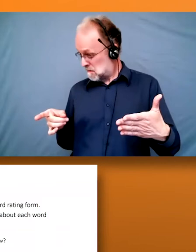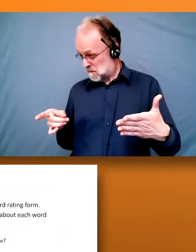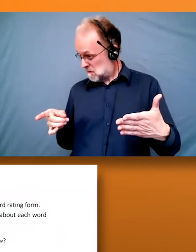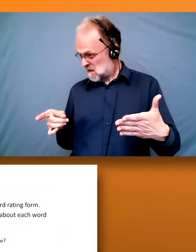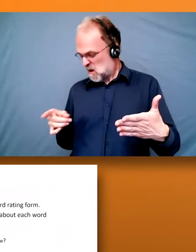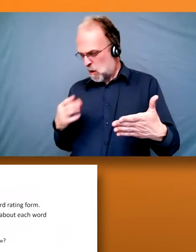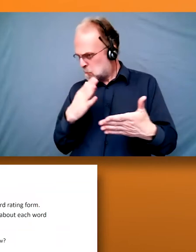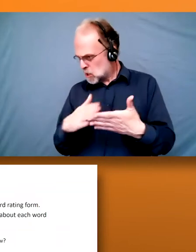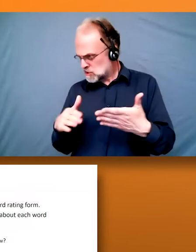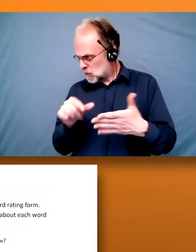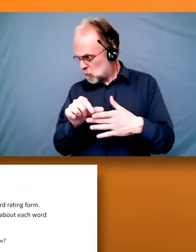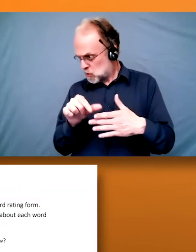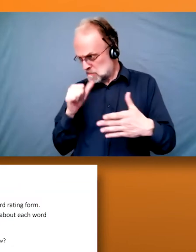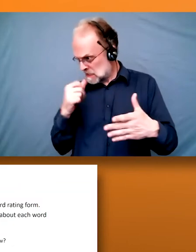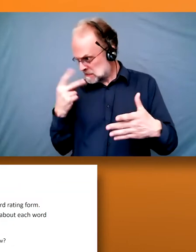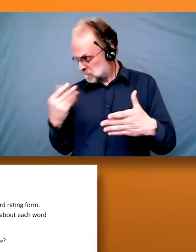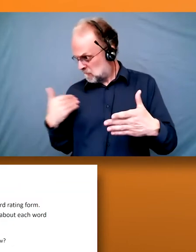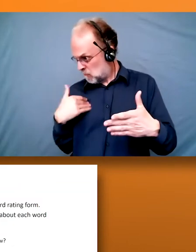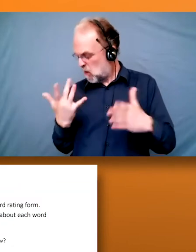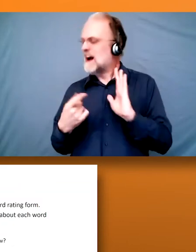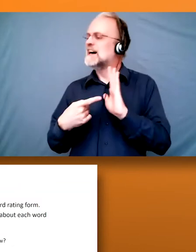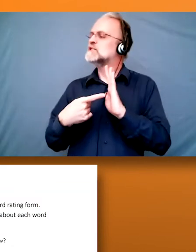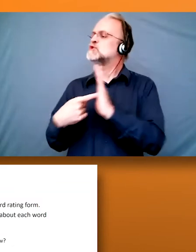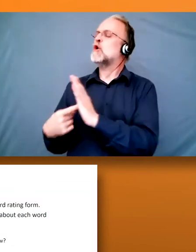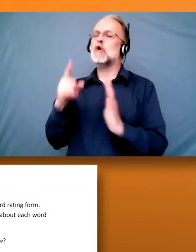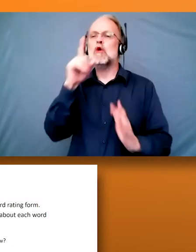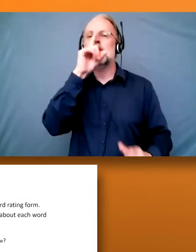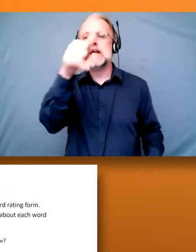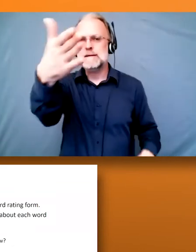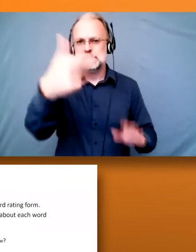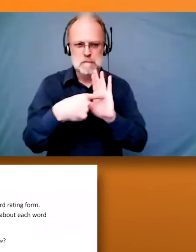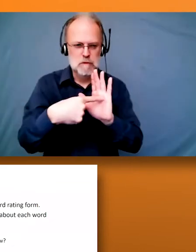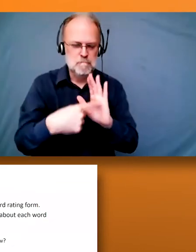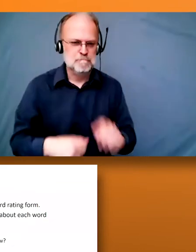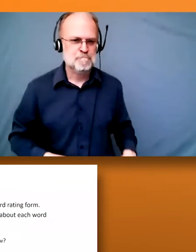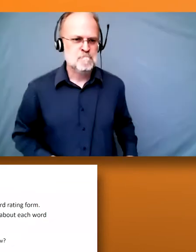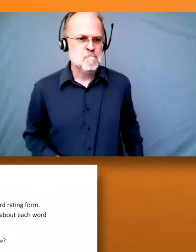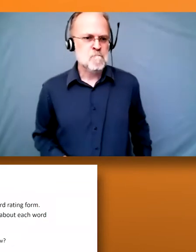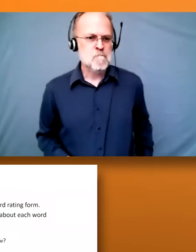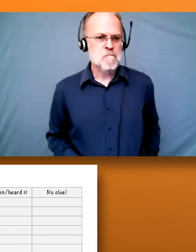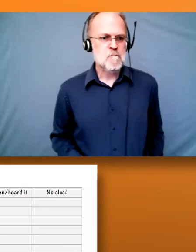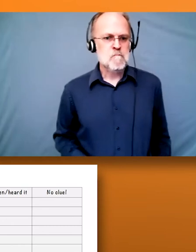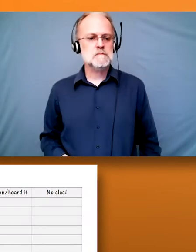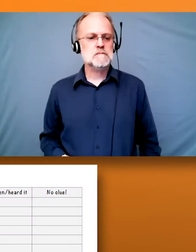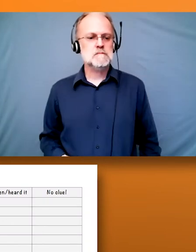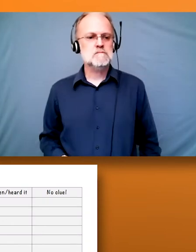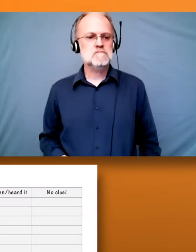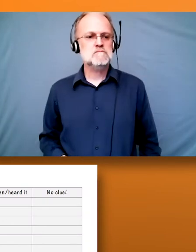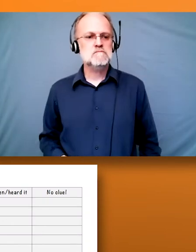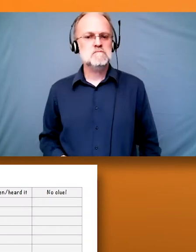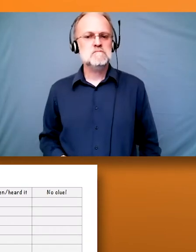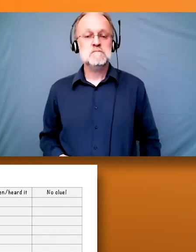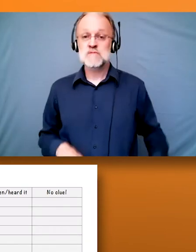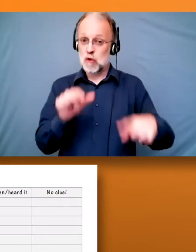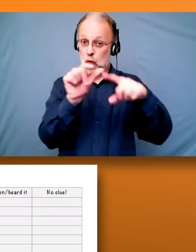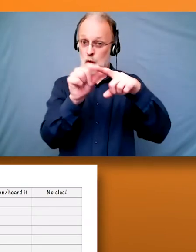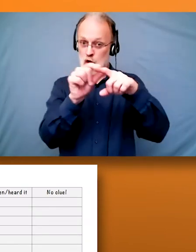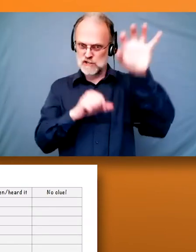You've never seen parts of this word before? Let me show you what that looks like. So you have on the side,